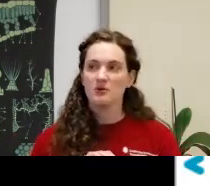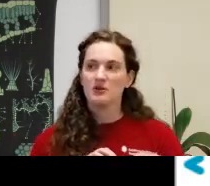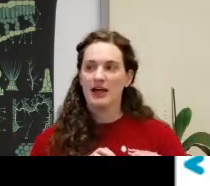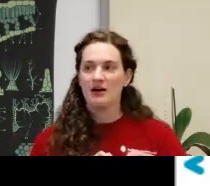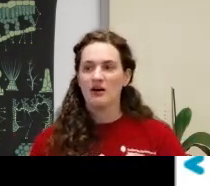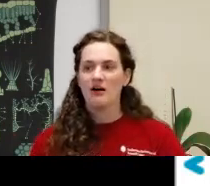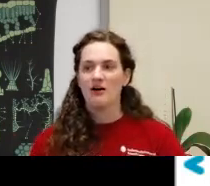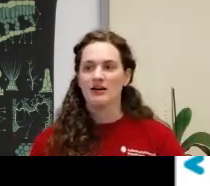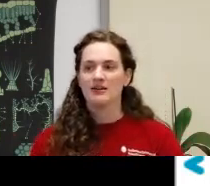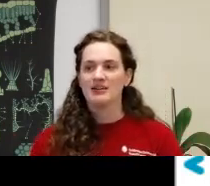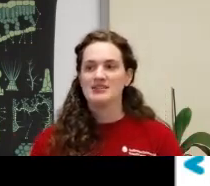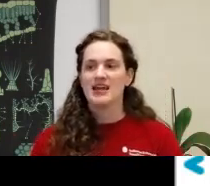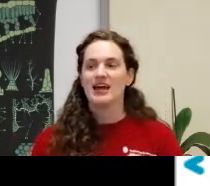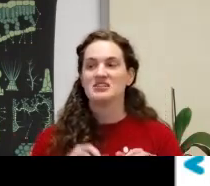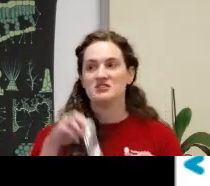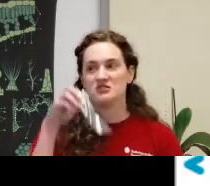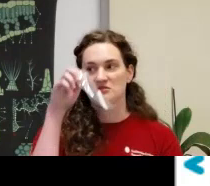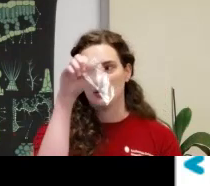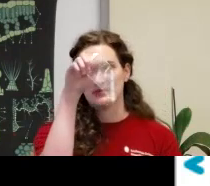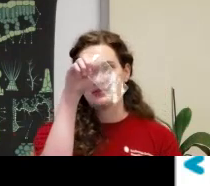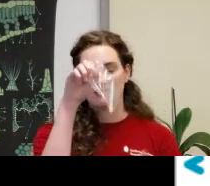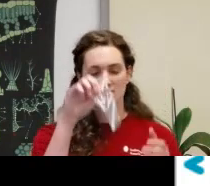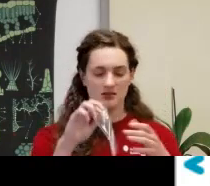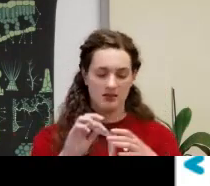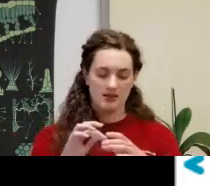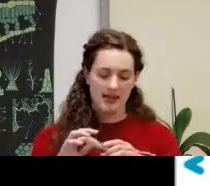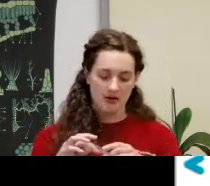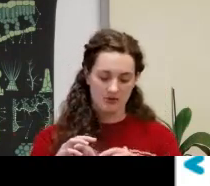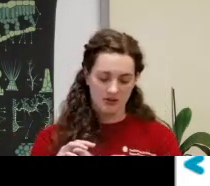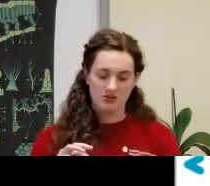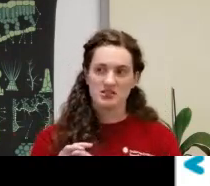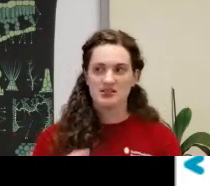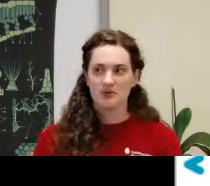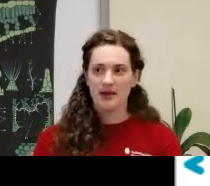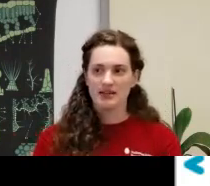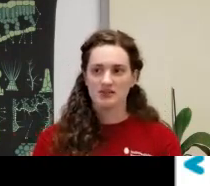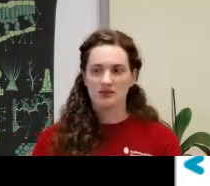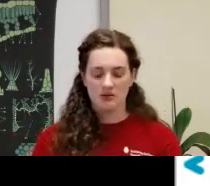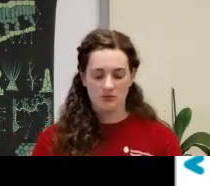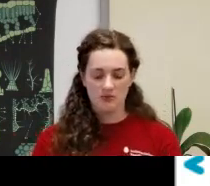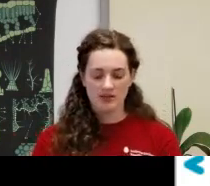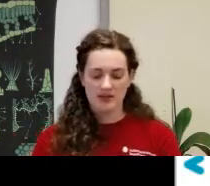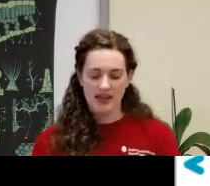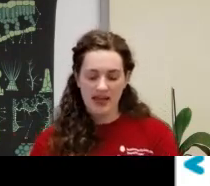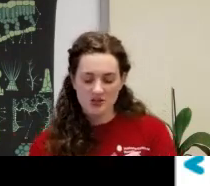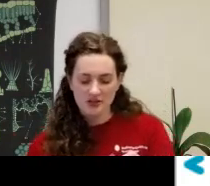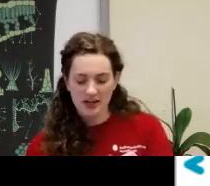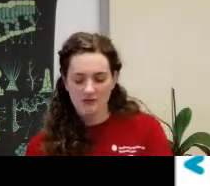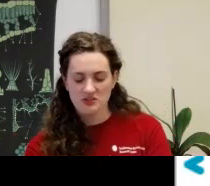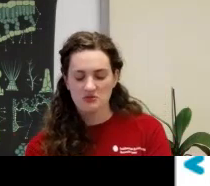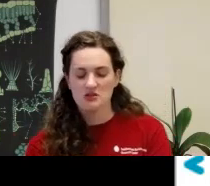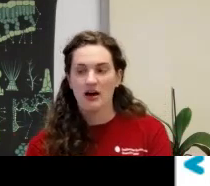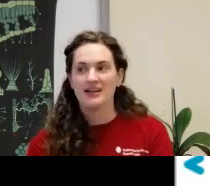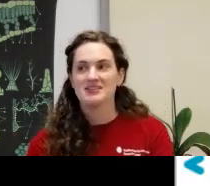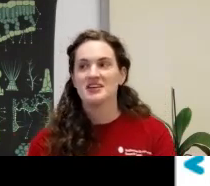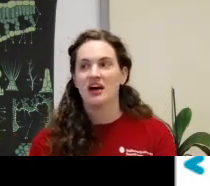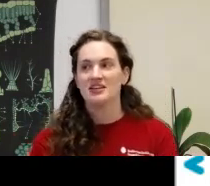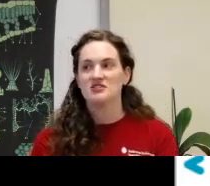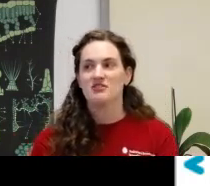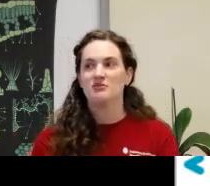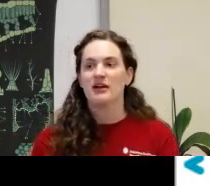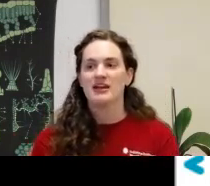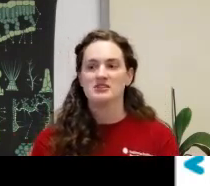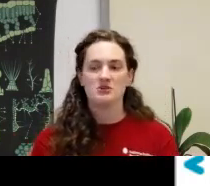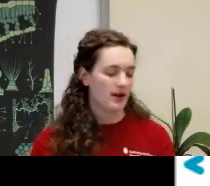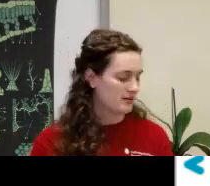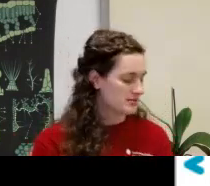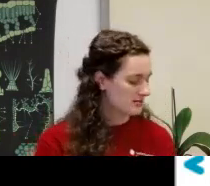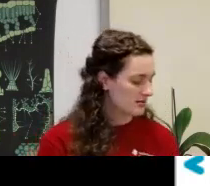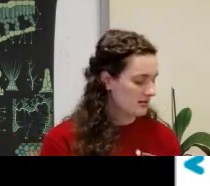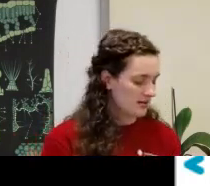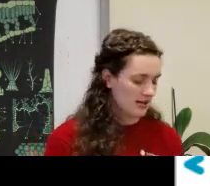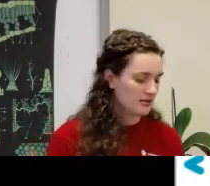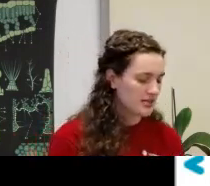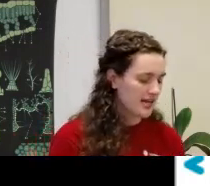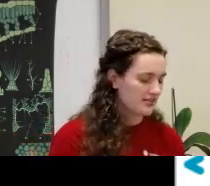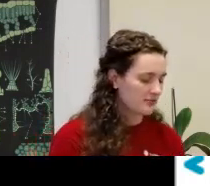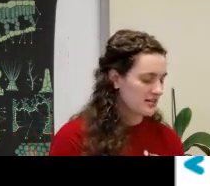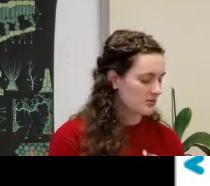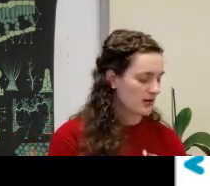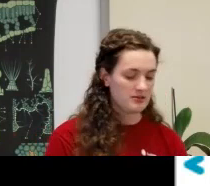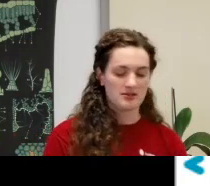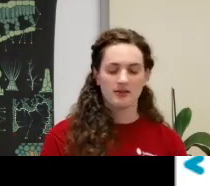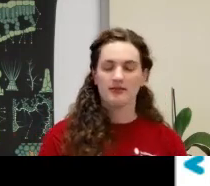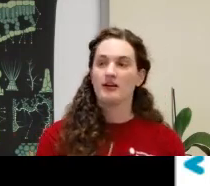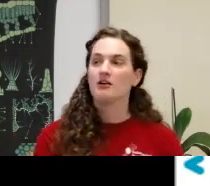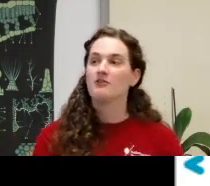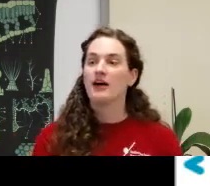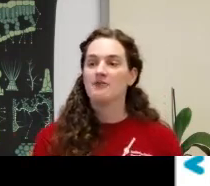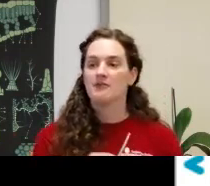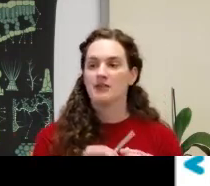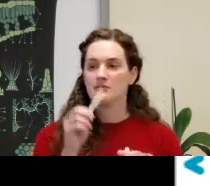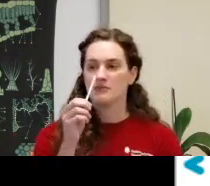Emily Borger: pull out our test strips. Now just as a reminder, we want to be extra careful to not touch the raised squares and looking at the raised squares, there are five of them.